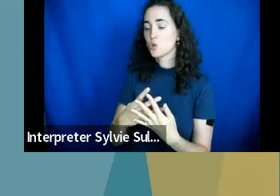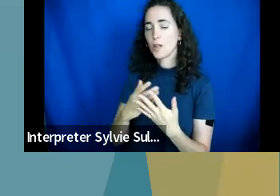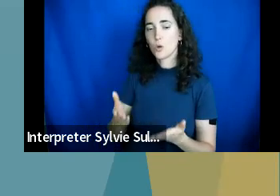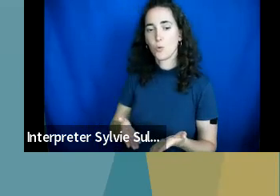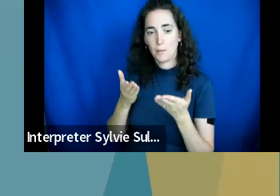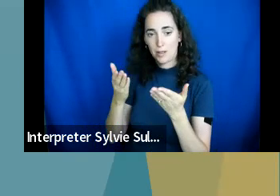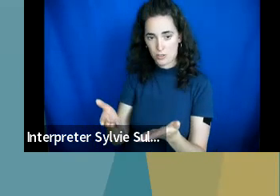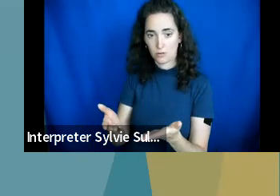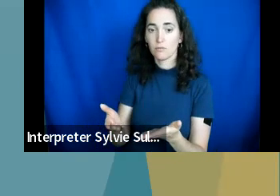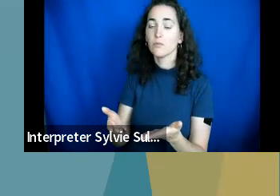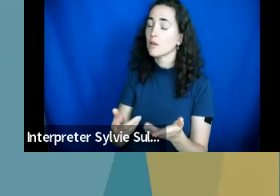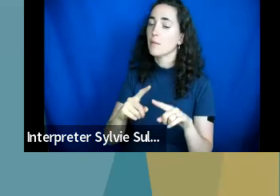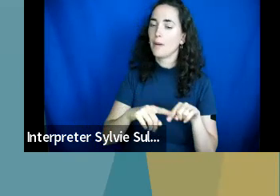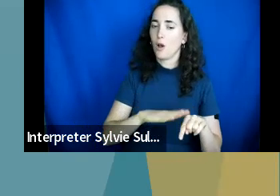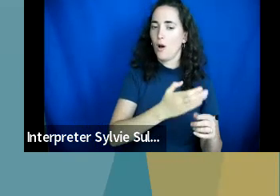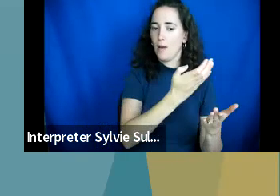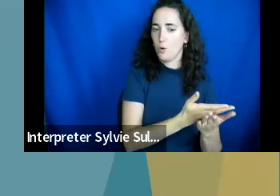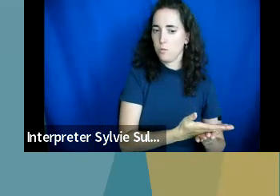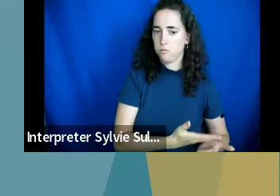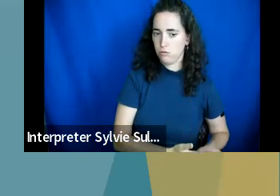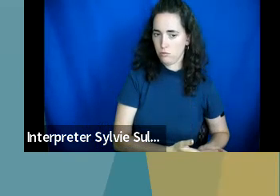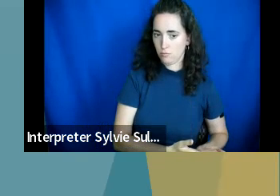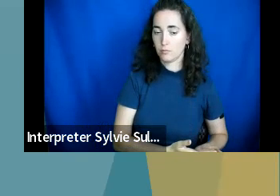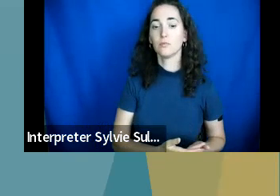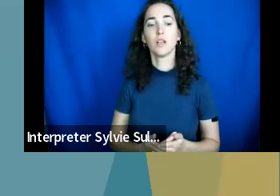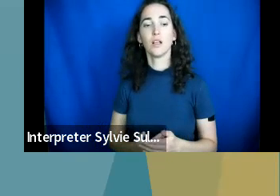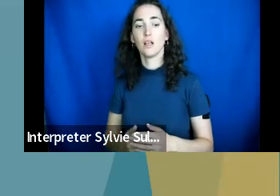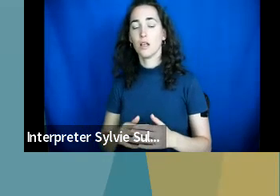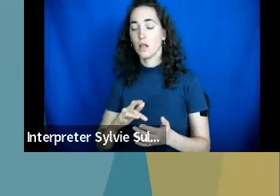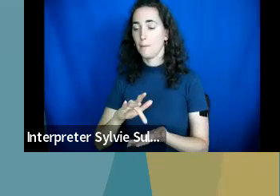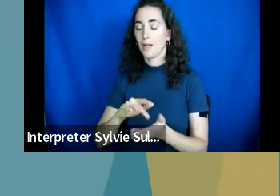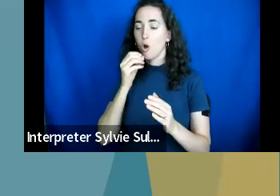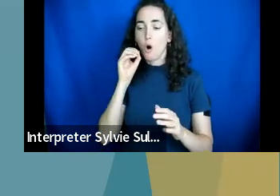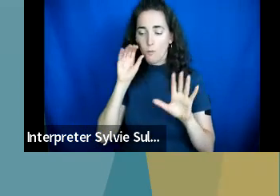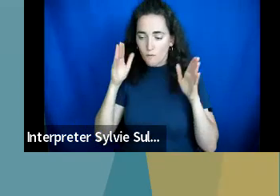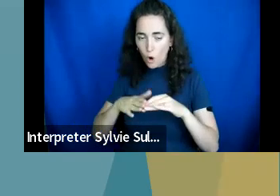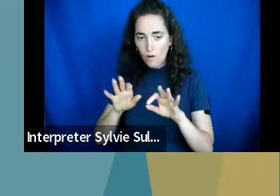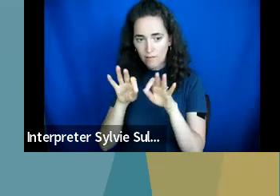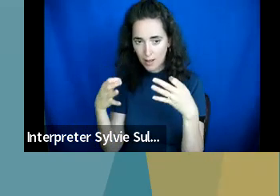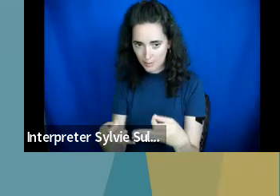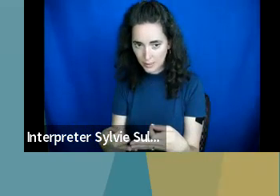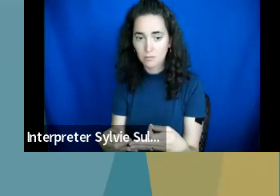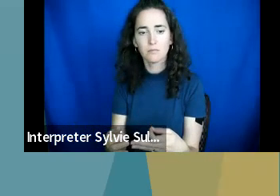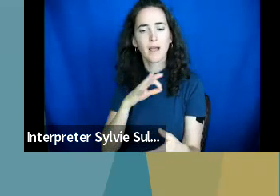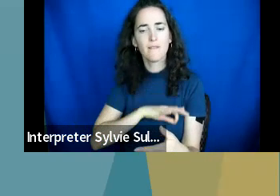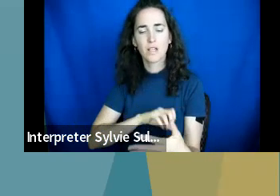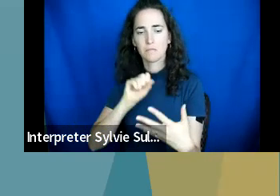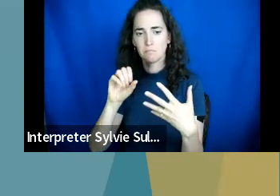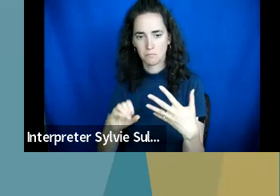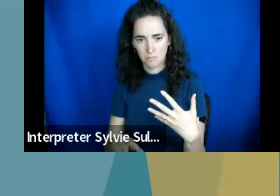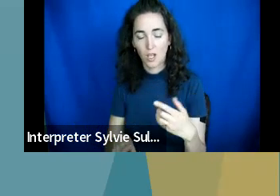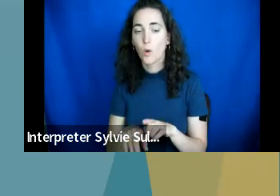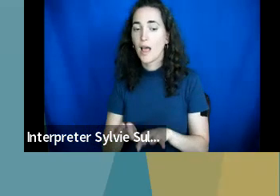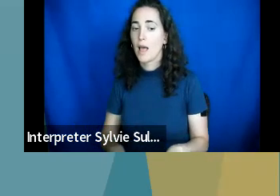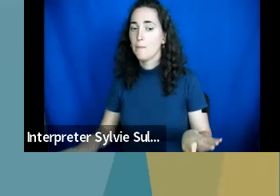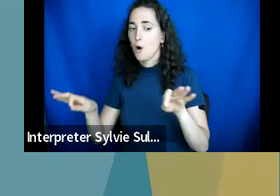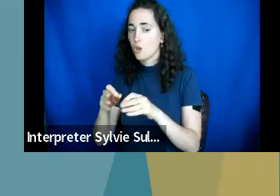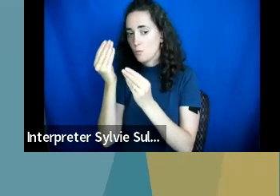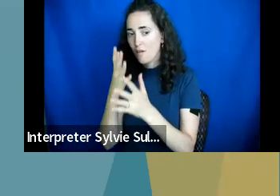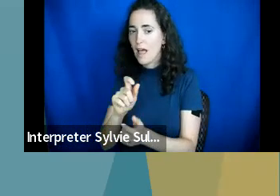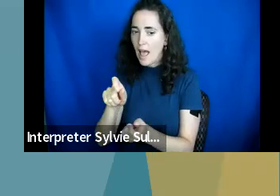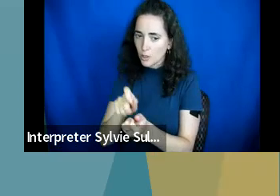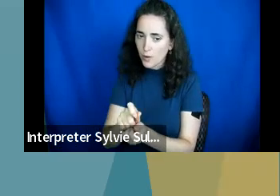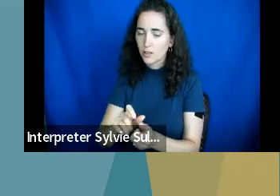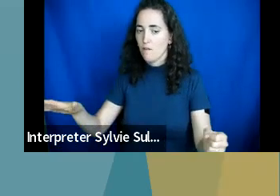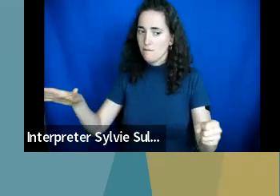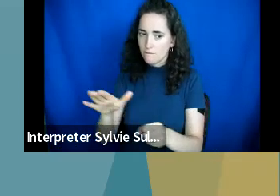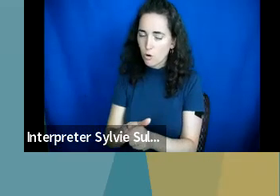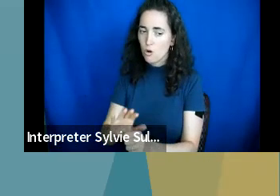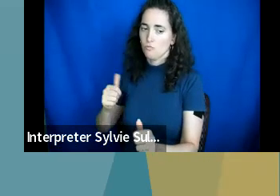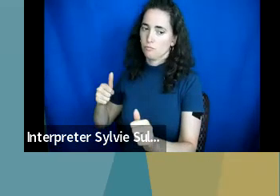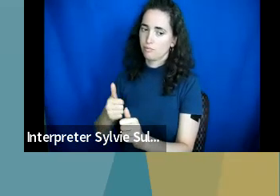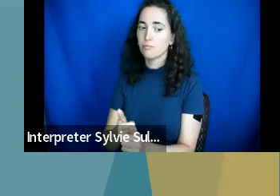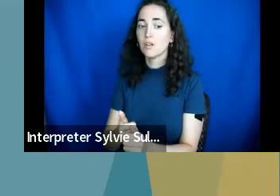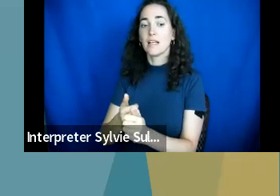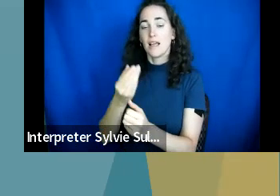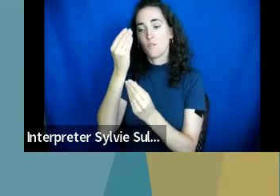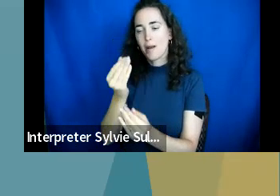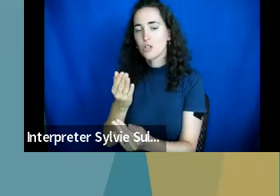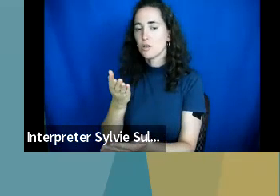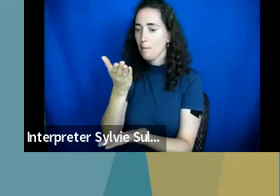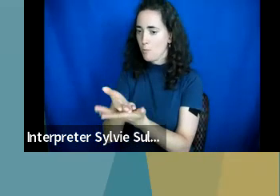recommendations that are evidence-based the benefits of a family centered medical home, and the importance of communicating, accurate, comprehensive, up-to-date and evidence-based information to those families to help facilitate